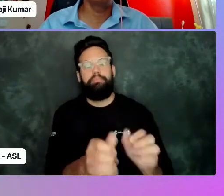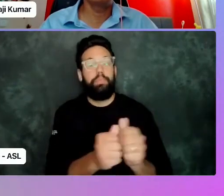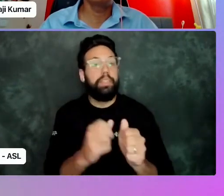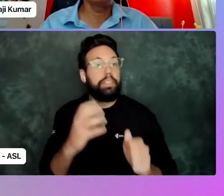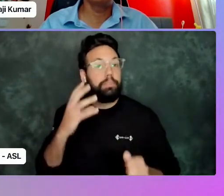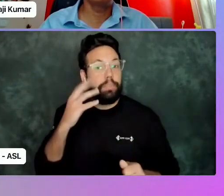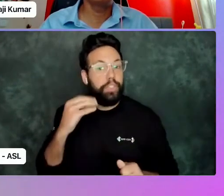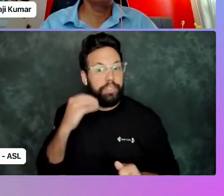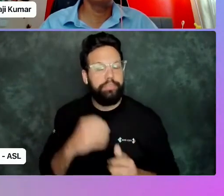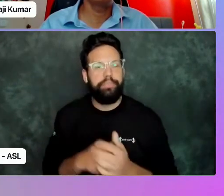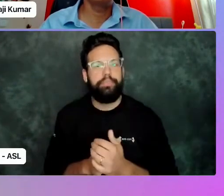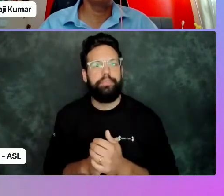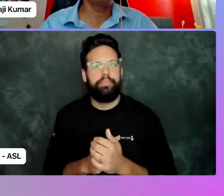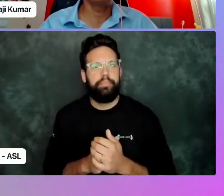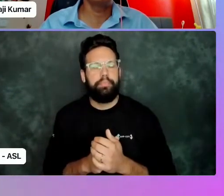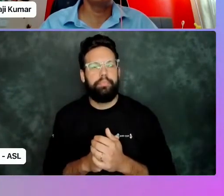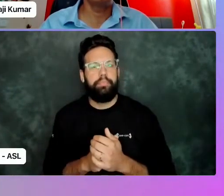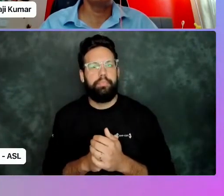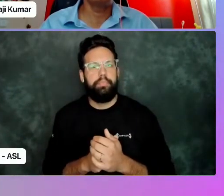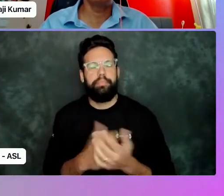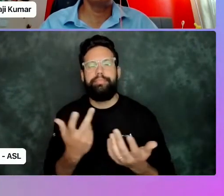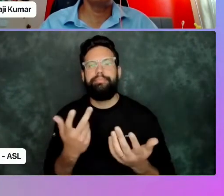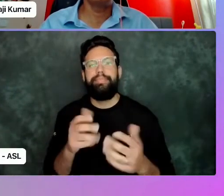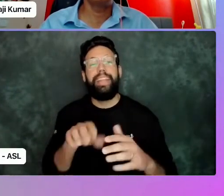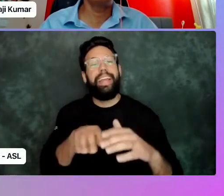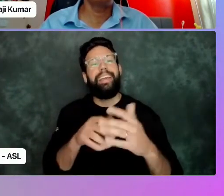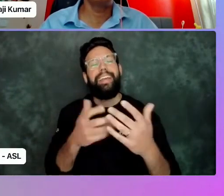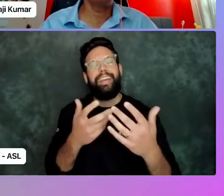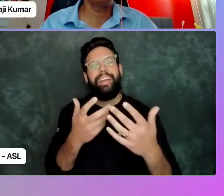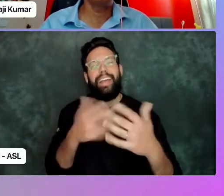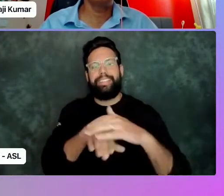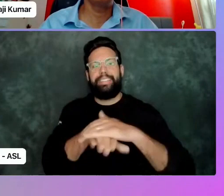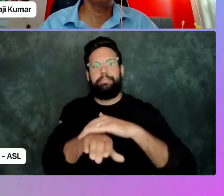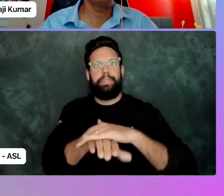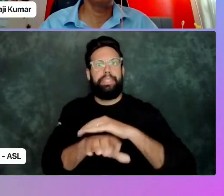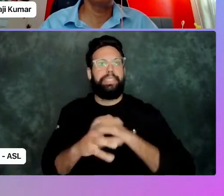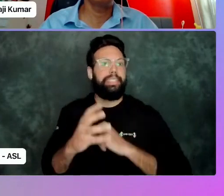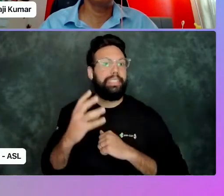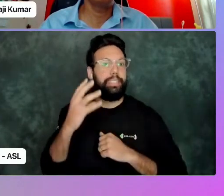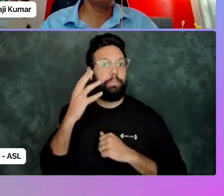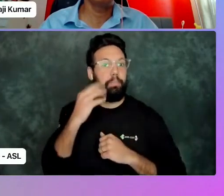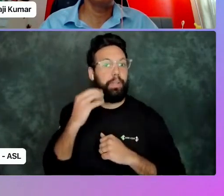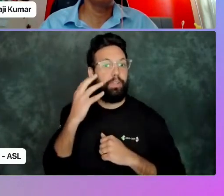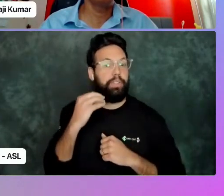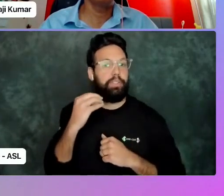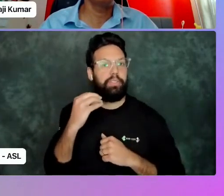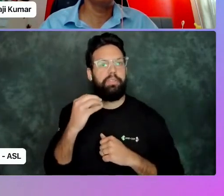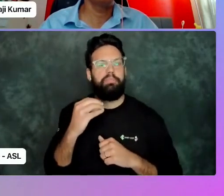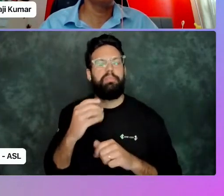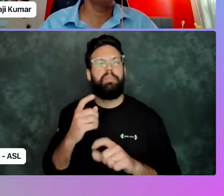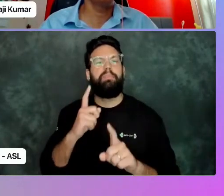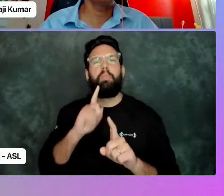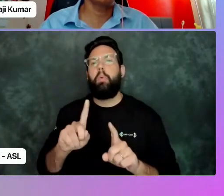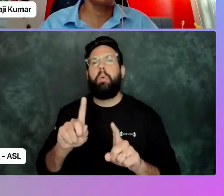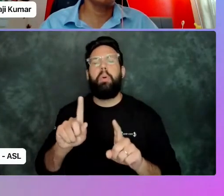"What level of accessibility experience do you realistically think a tester needs to use this tool?"